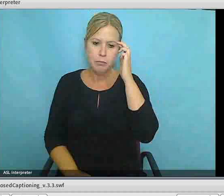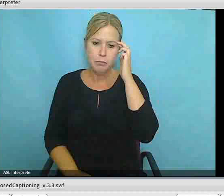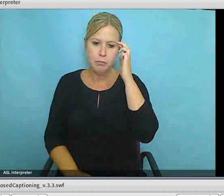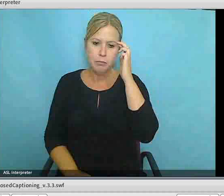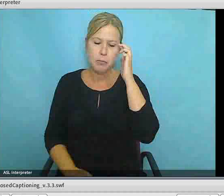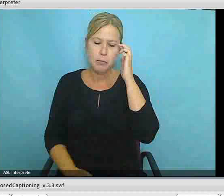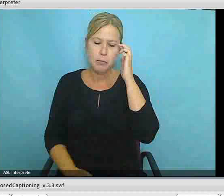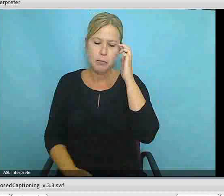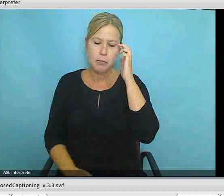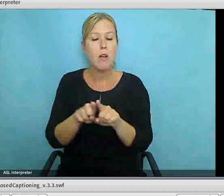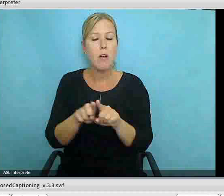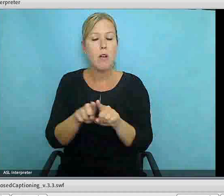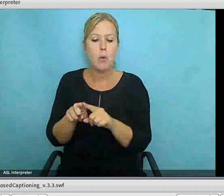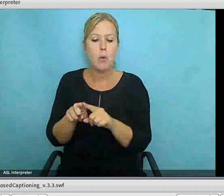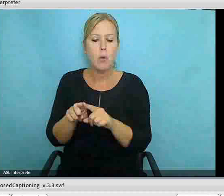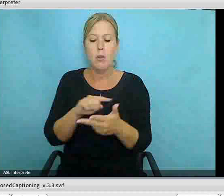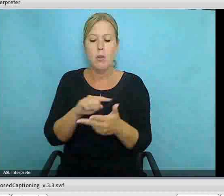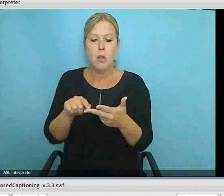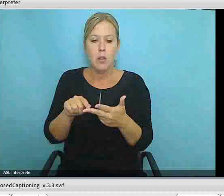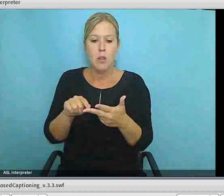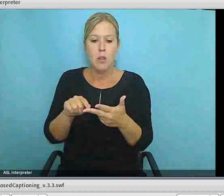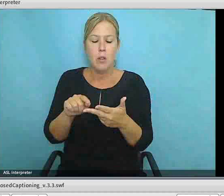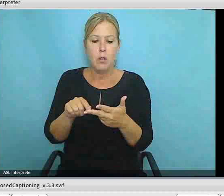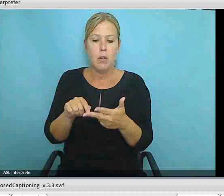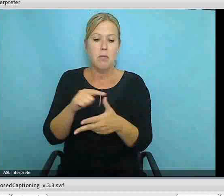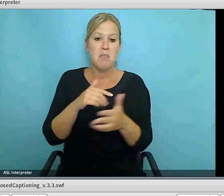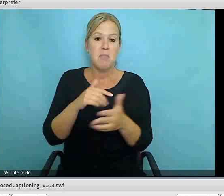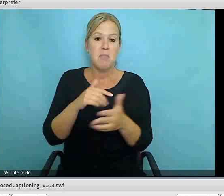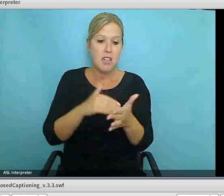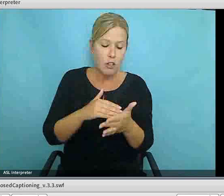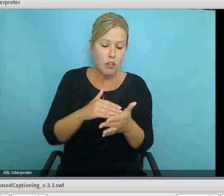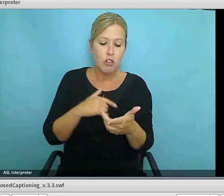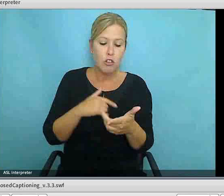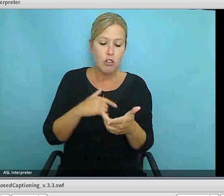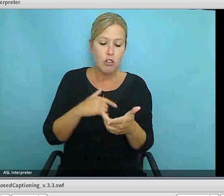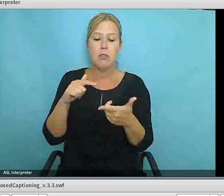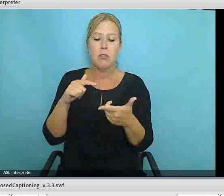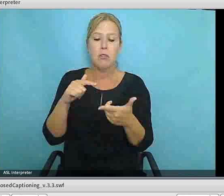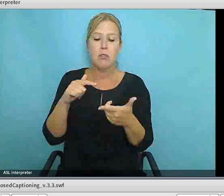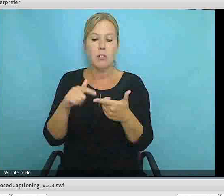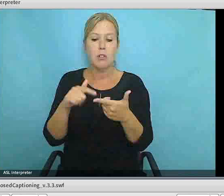be that person's Part D prescription plan.